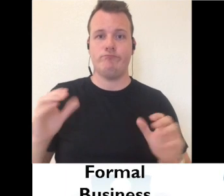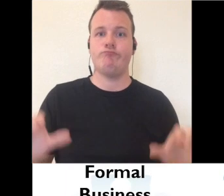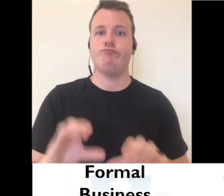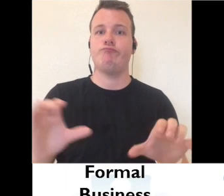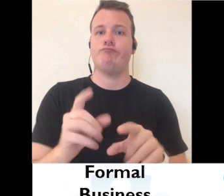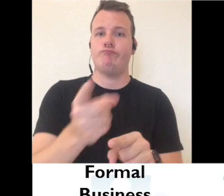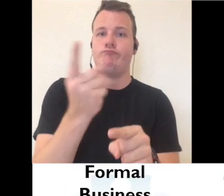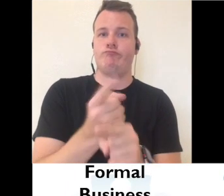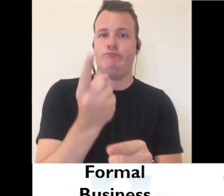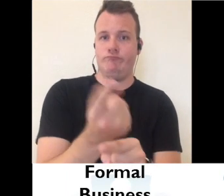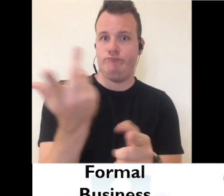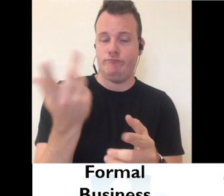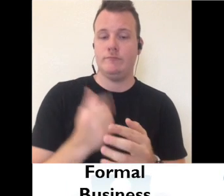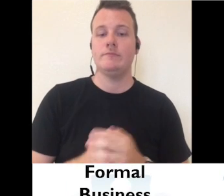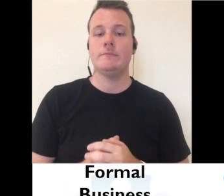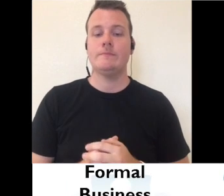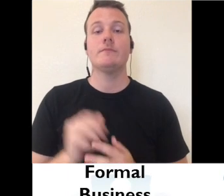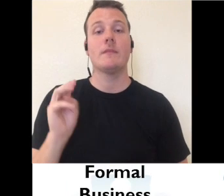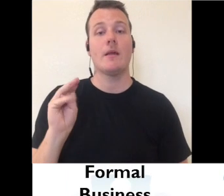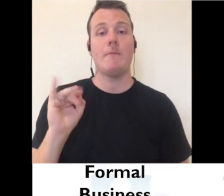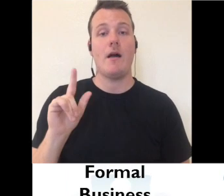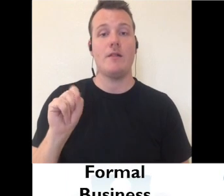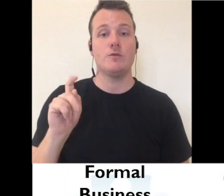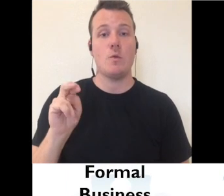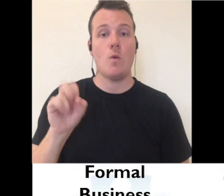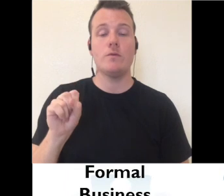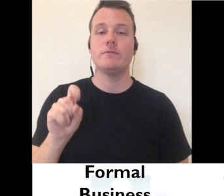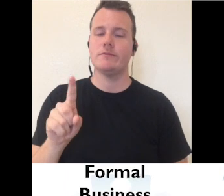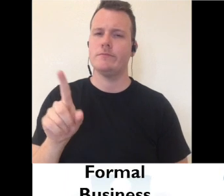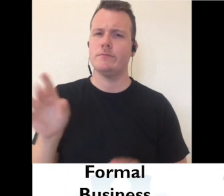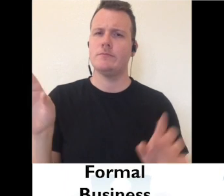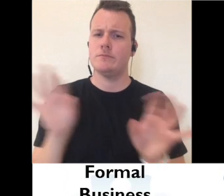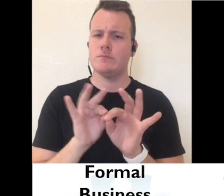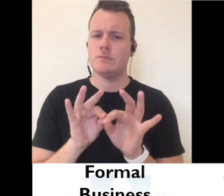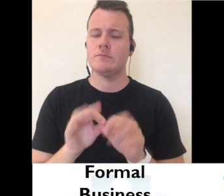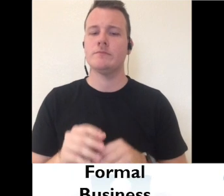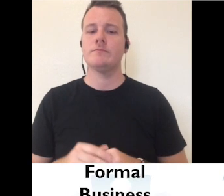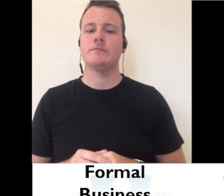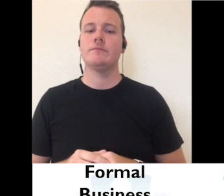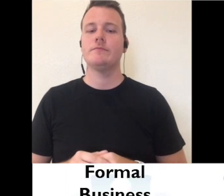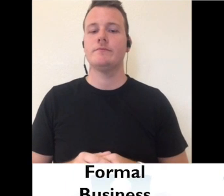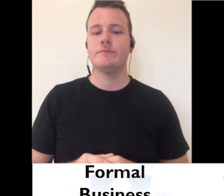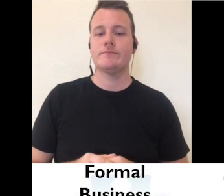By this time we'll hire another person, so in human resources it could be